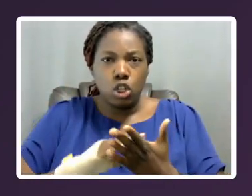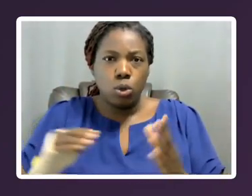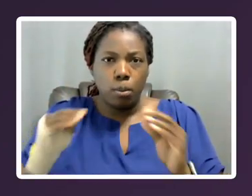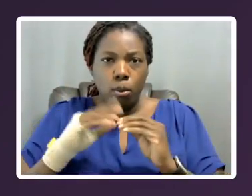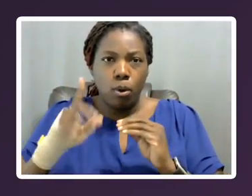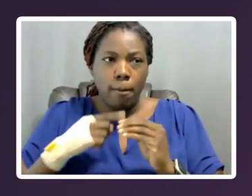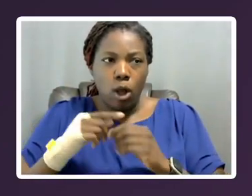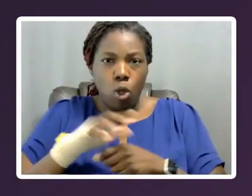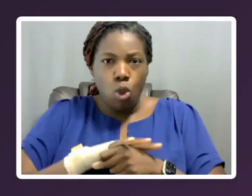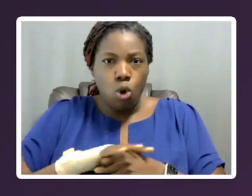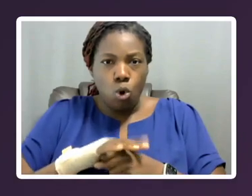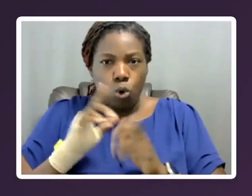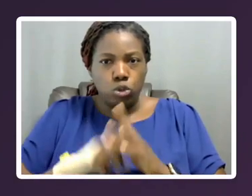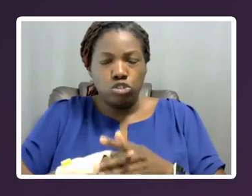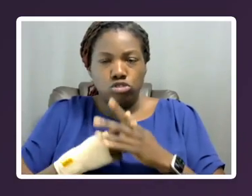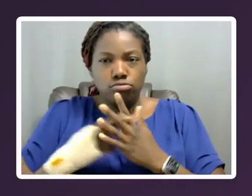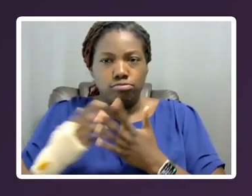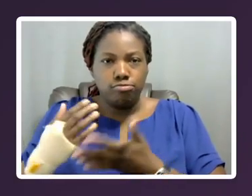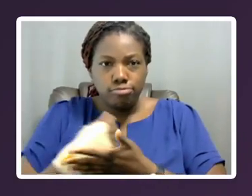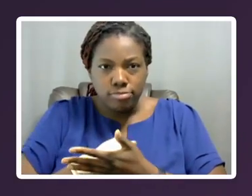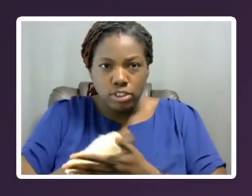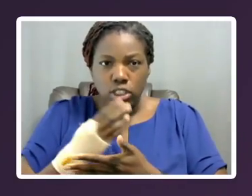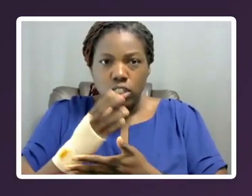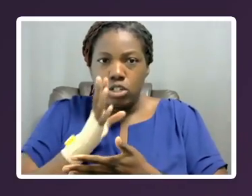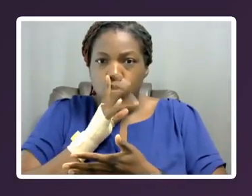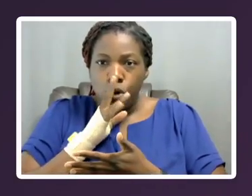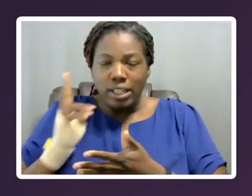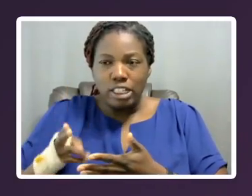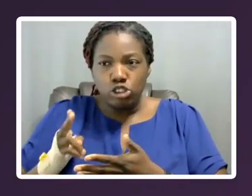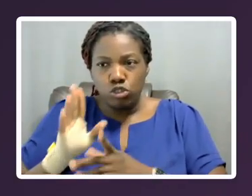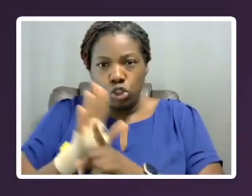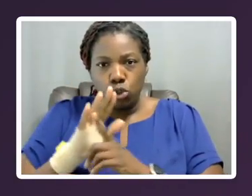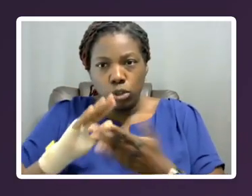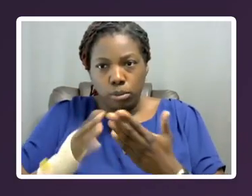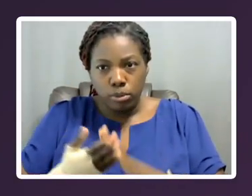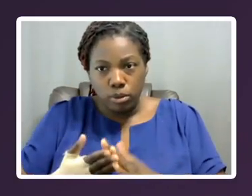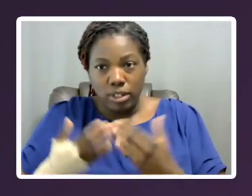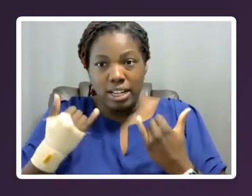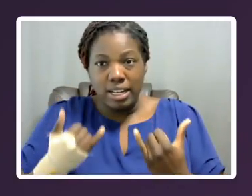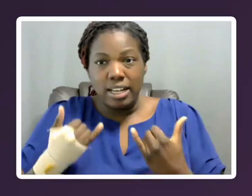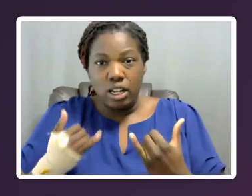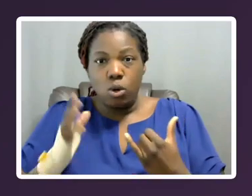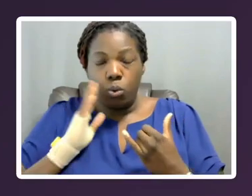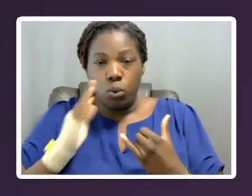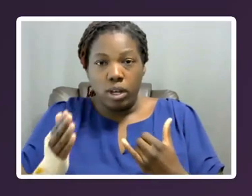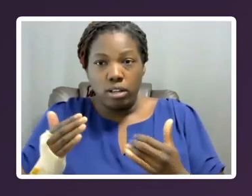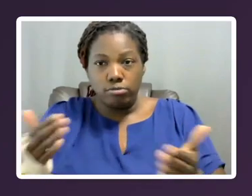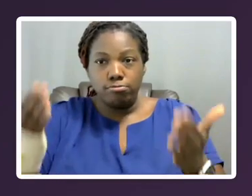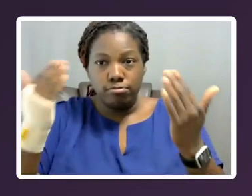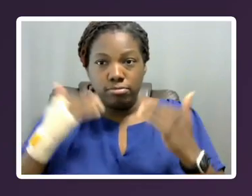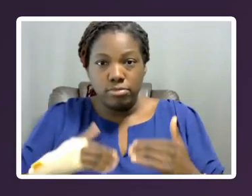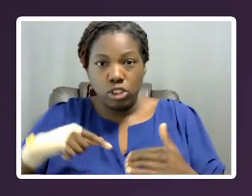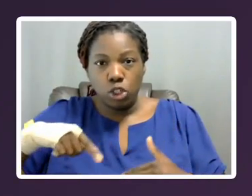collect oral history in your community. So now we'll move on to some Q and A. So let